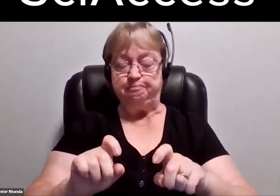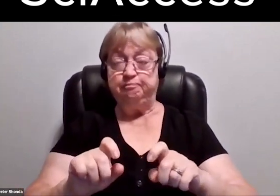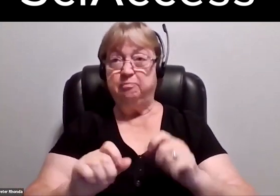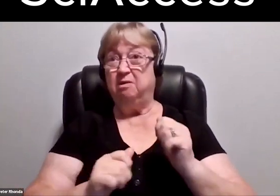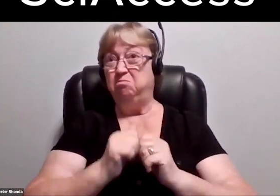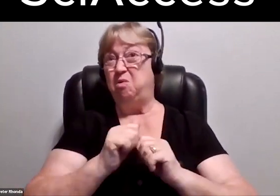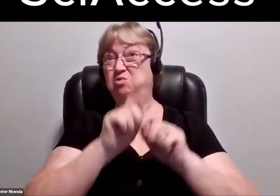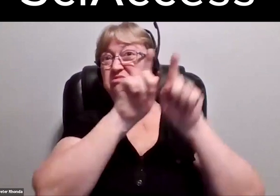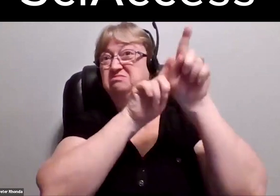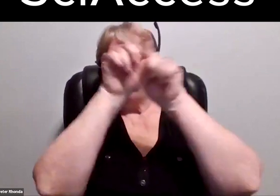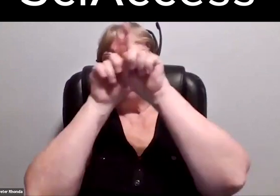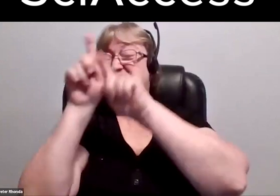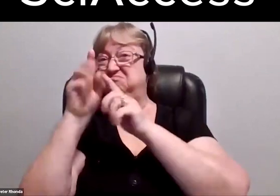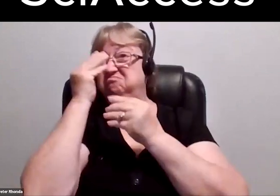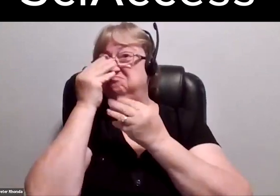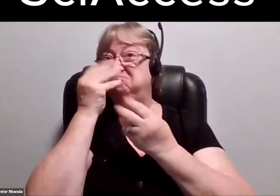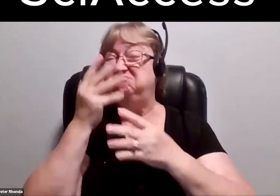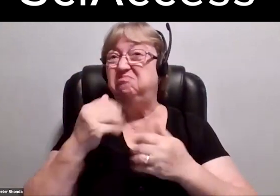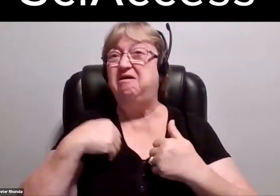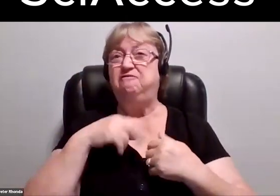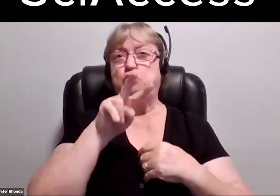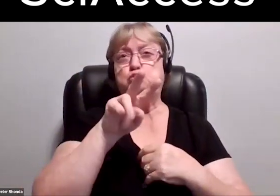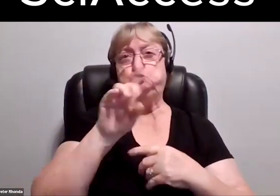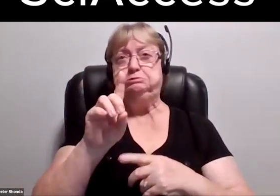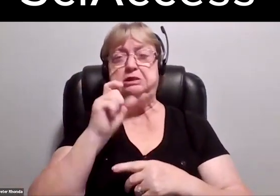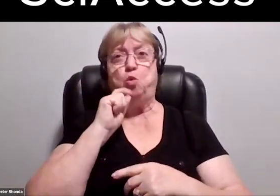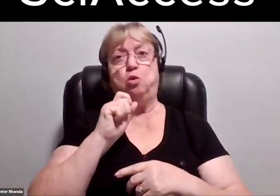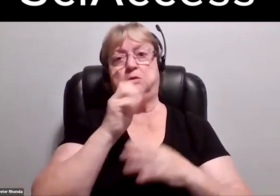of 2D images or spectra, at least historically.